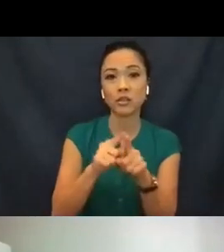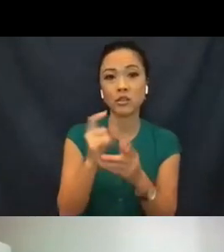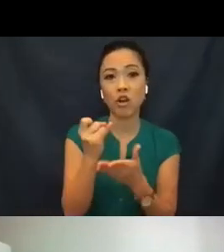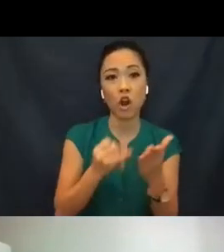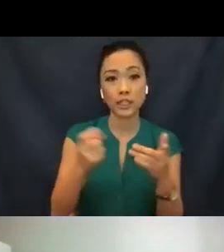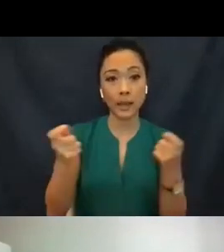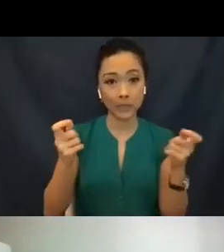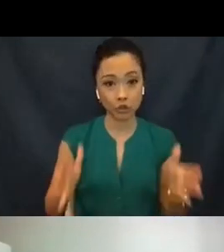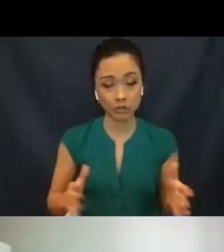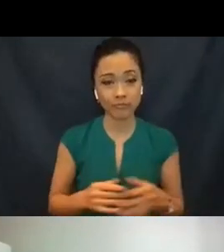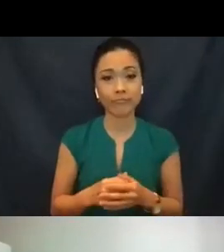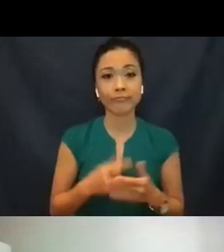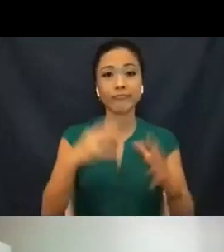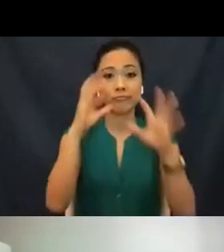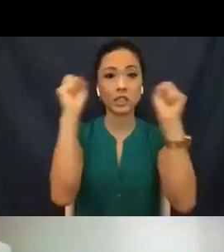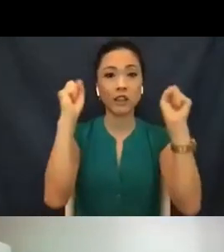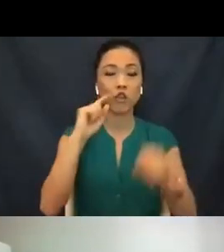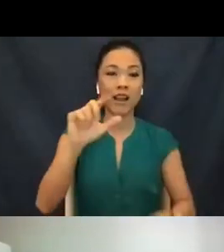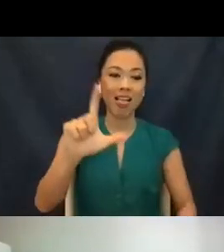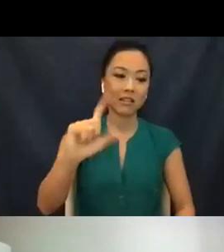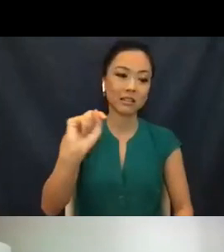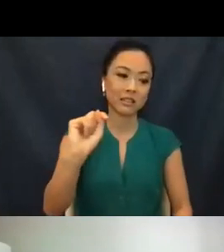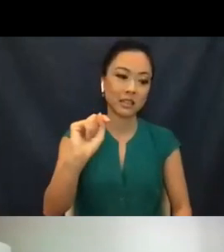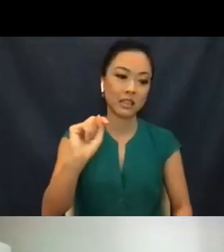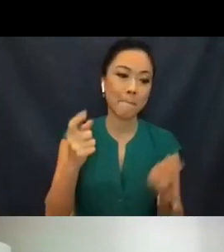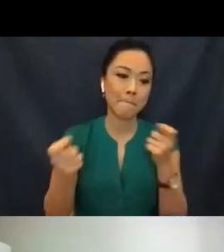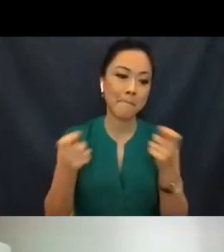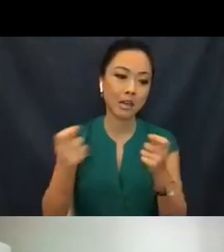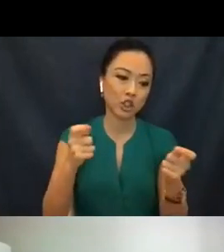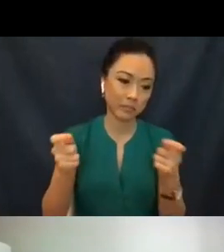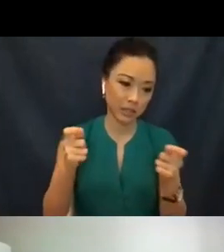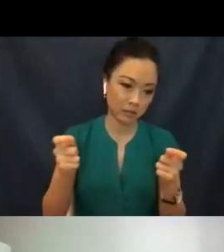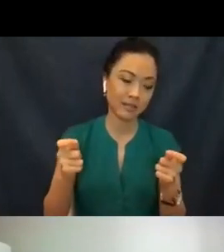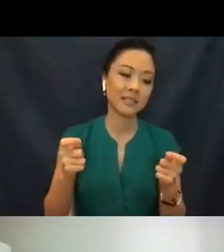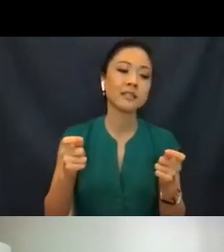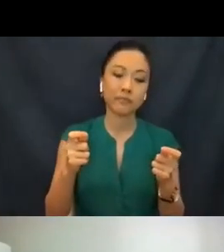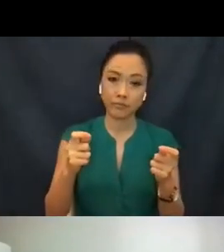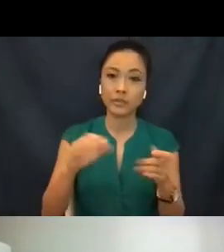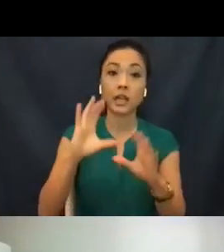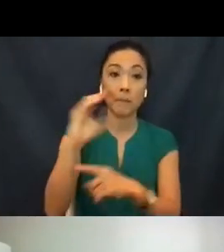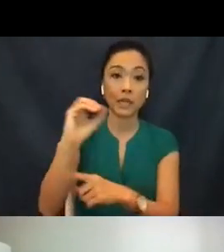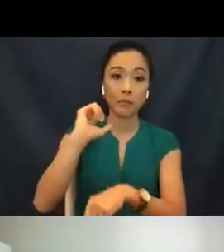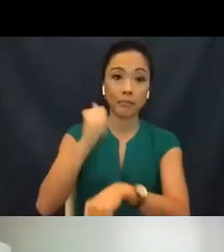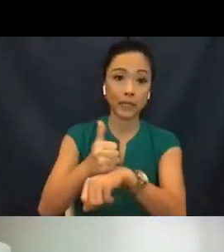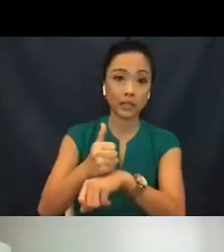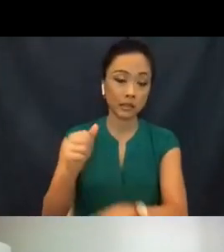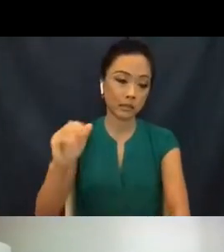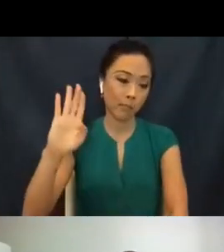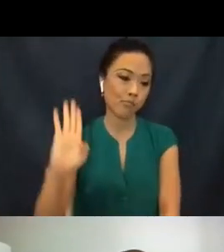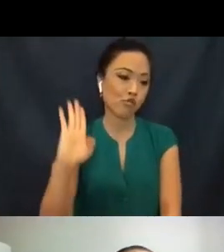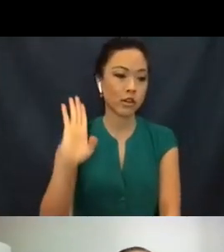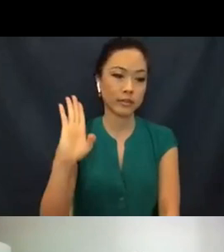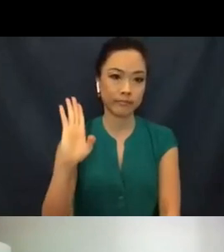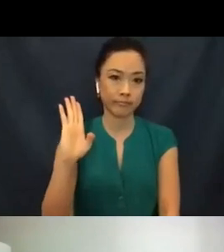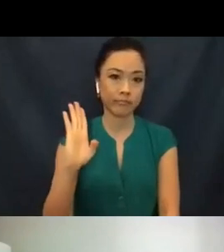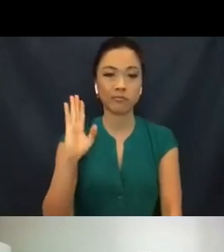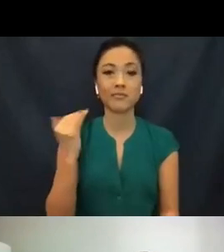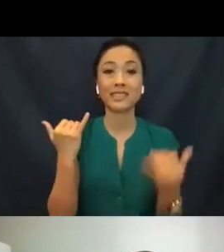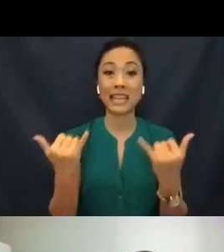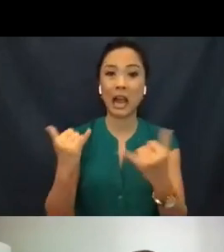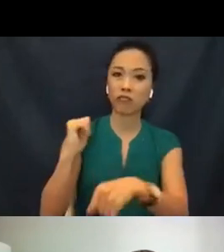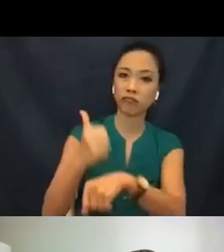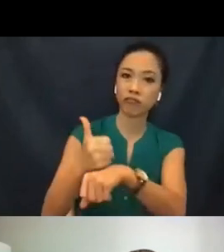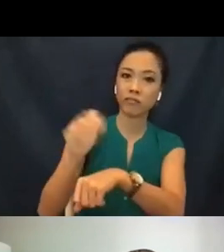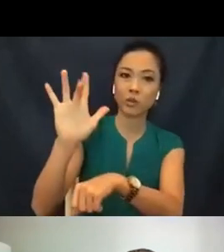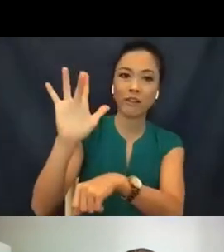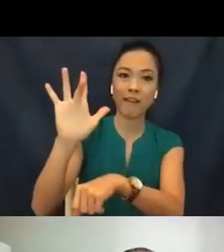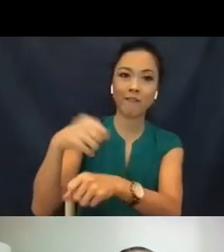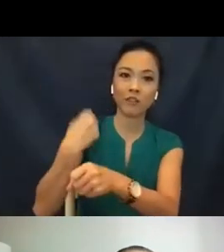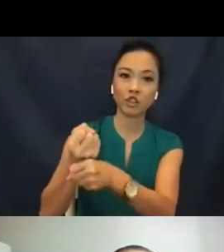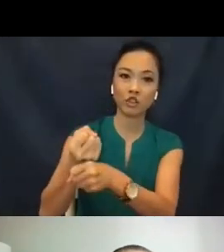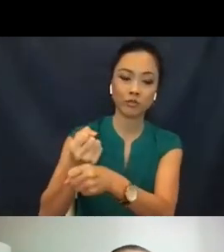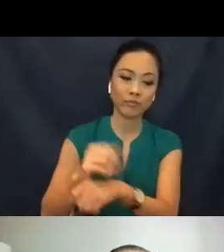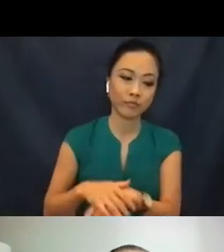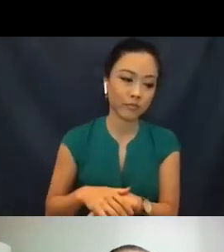Management, which is a company based in Brooklyn. 17:58:06 Through Elsie, I represent independent